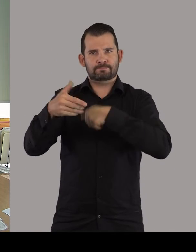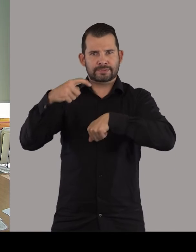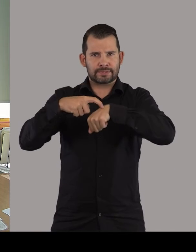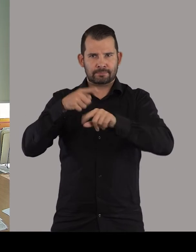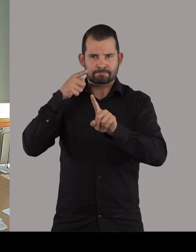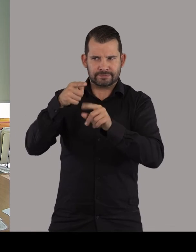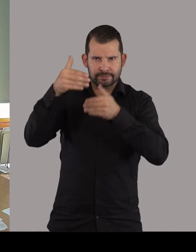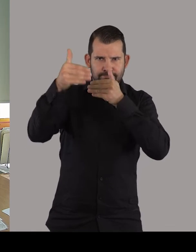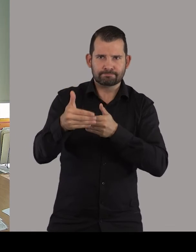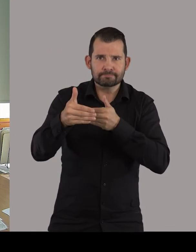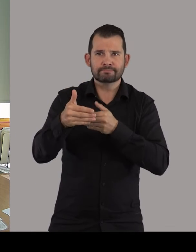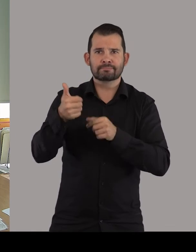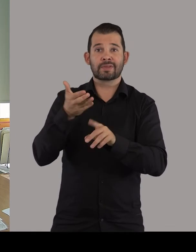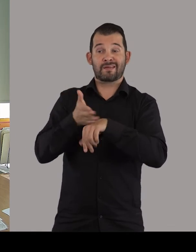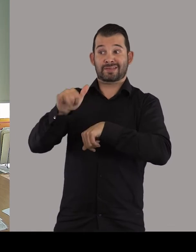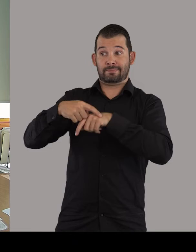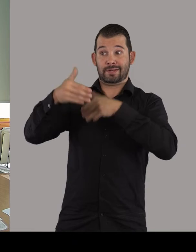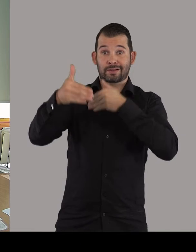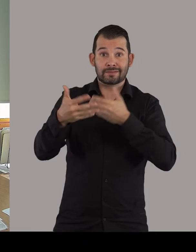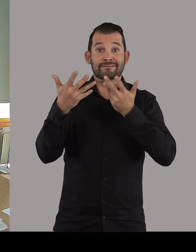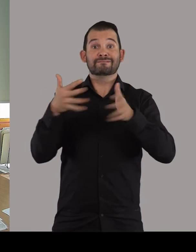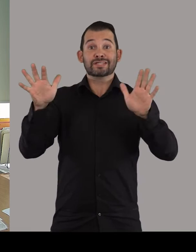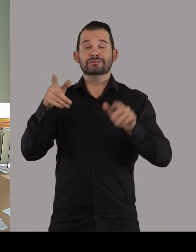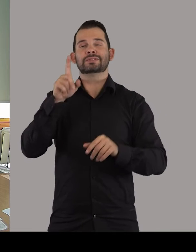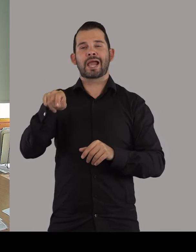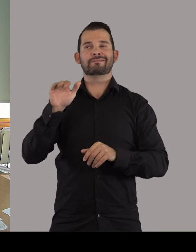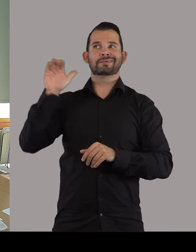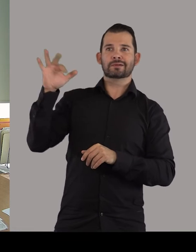After that time passes, you would have to reapply to Wheel-Trans.